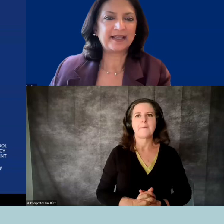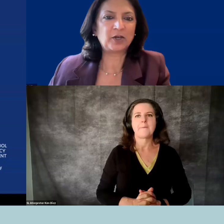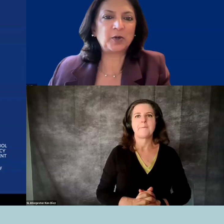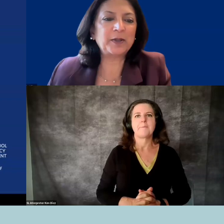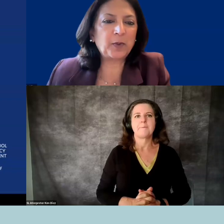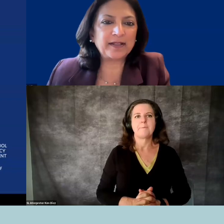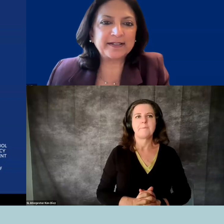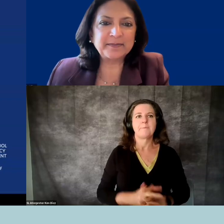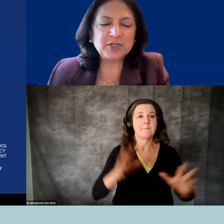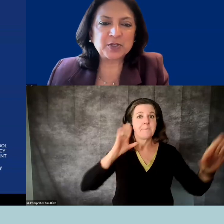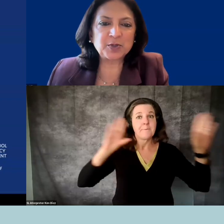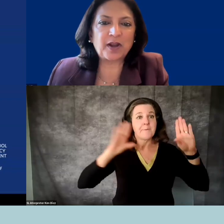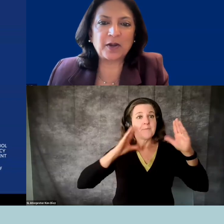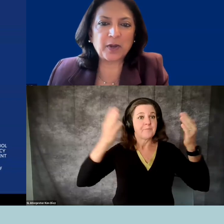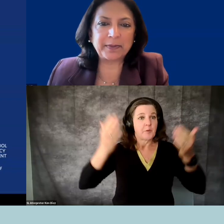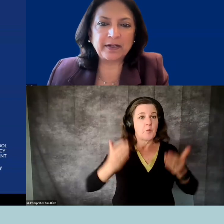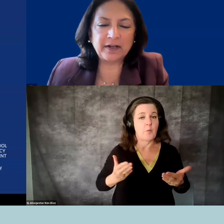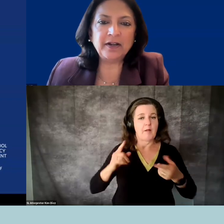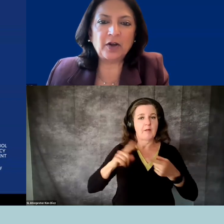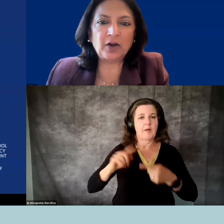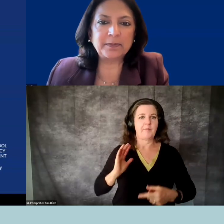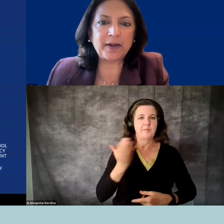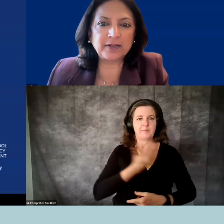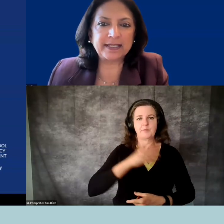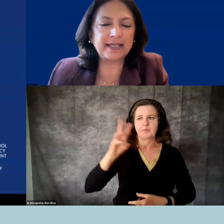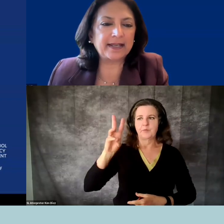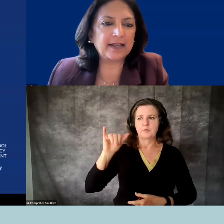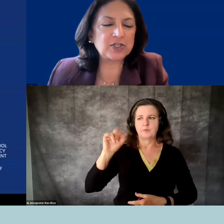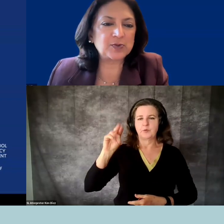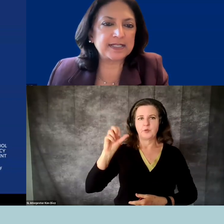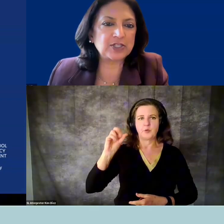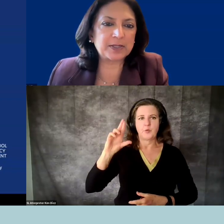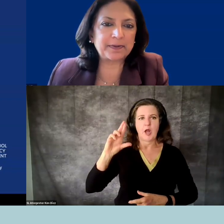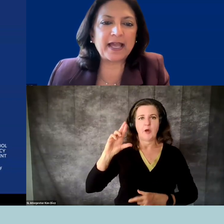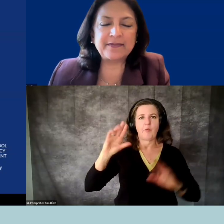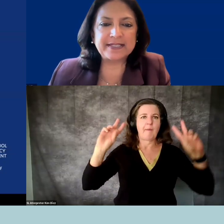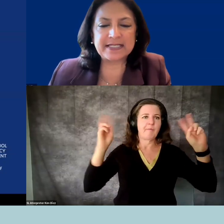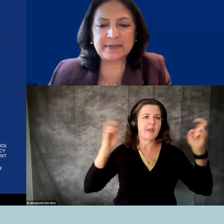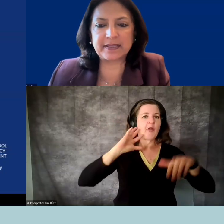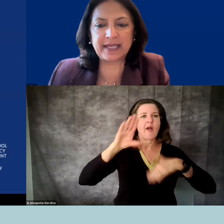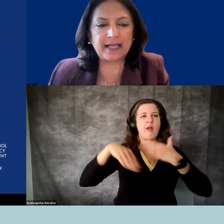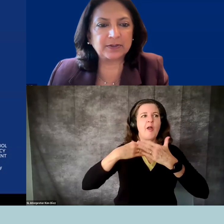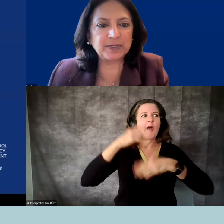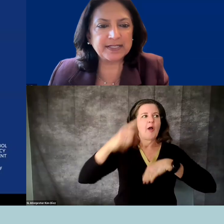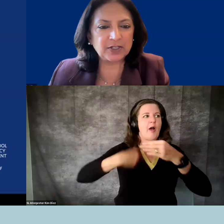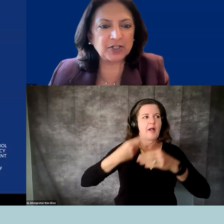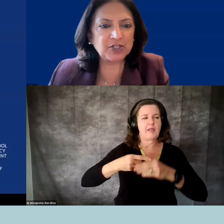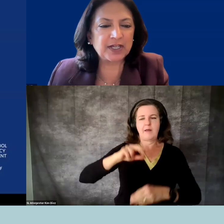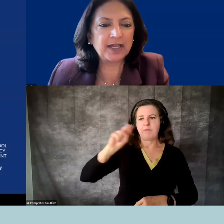Hello and welcome to our webinar "All about the NIH Strategic Plan for Disability Health Research'".